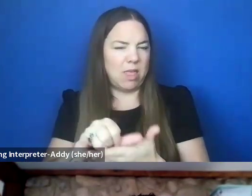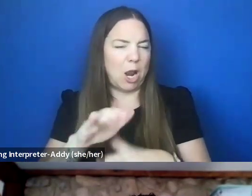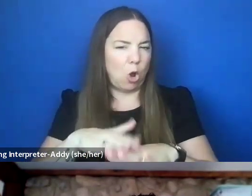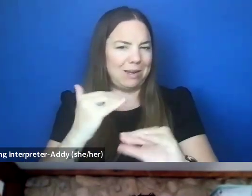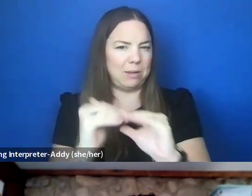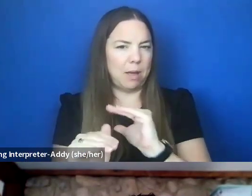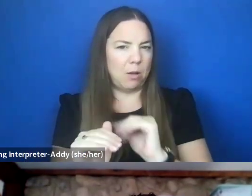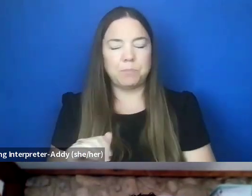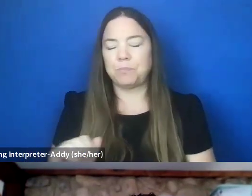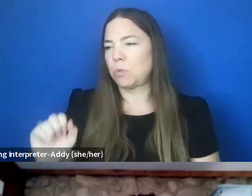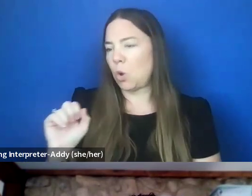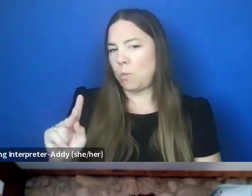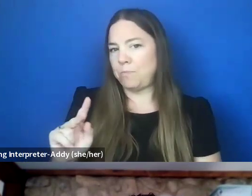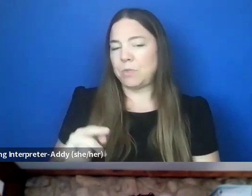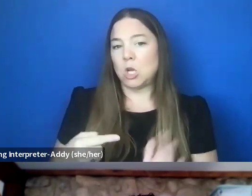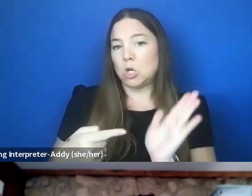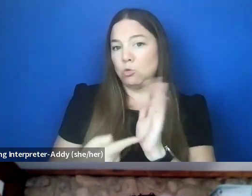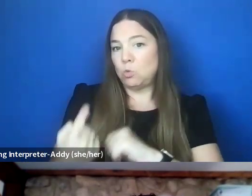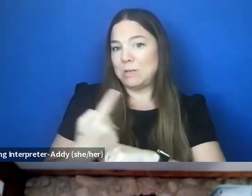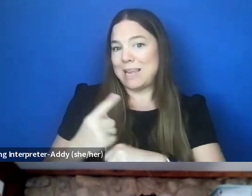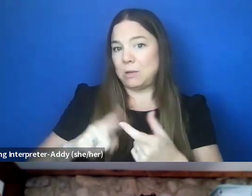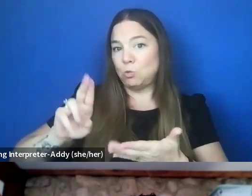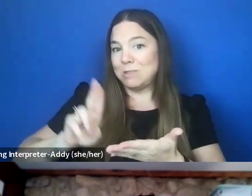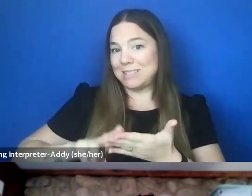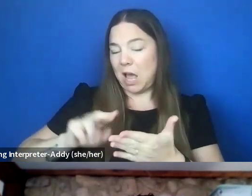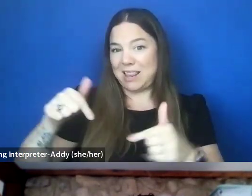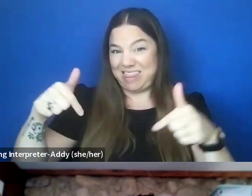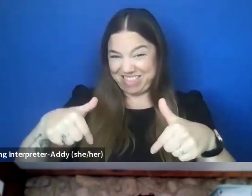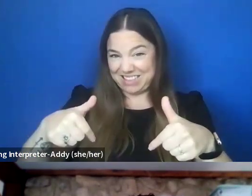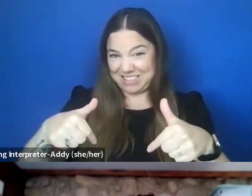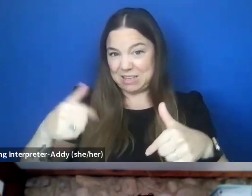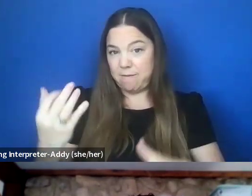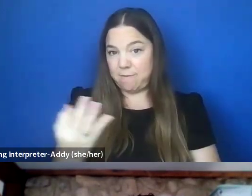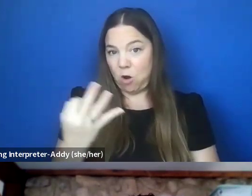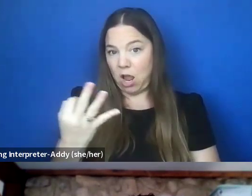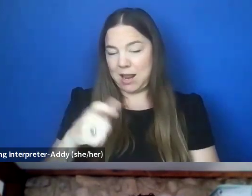Don Dew: The deadline to sign is this, Friday at 5 pm. Don Dew: If you need